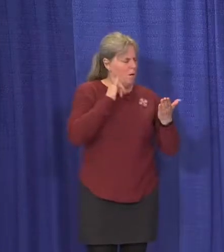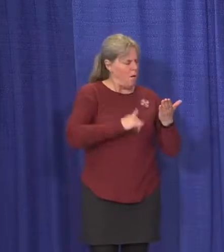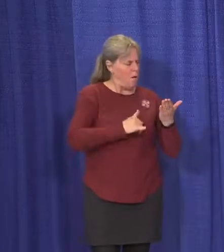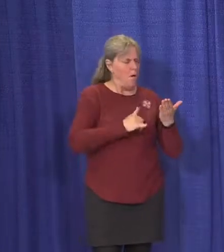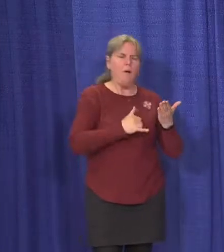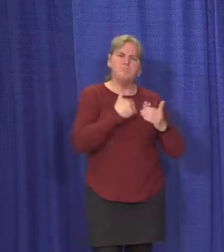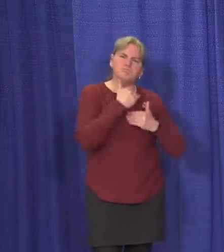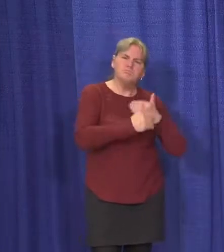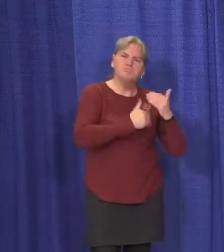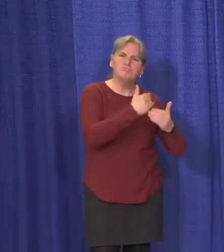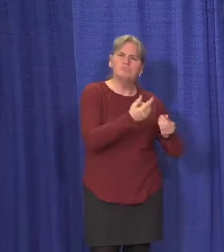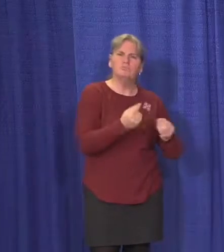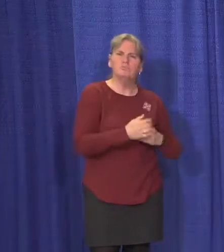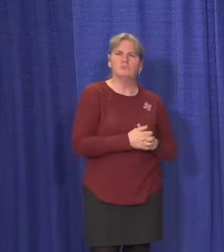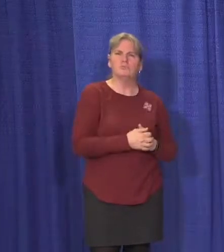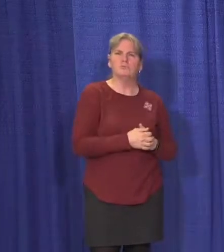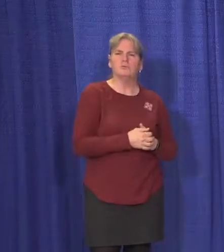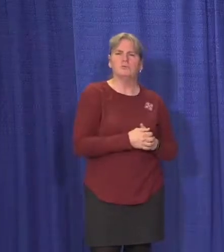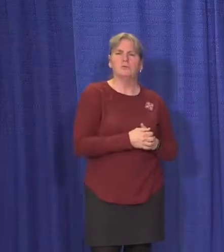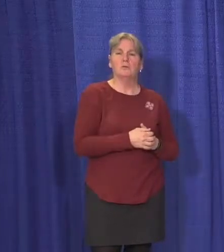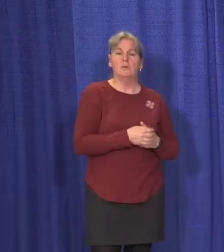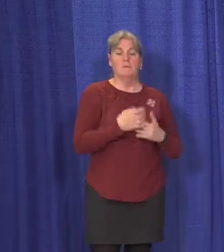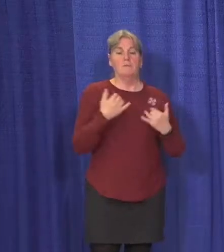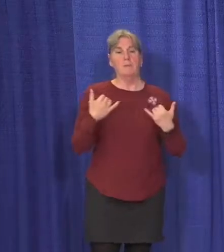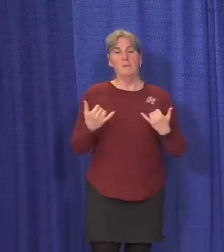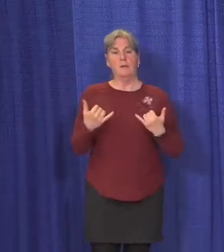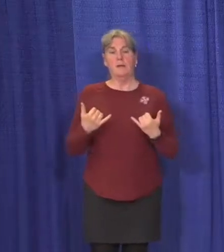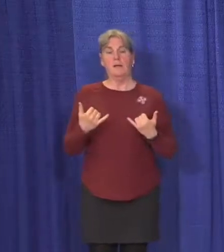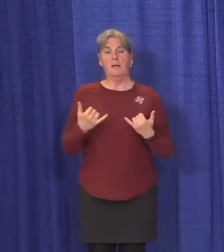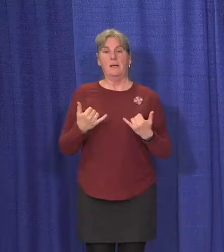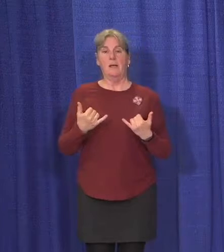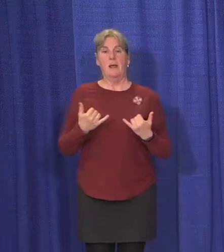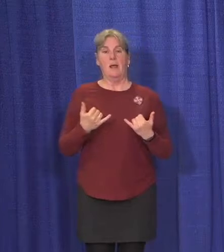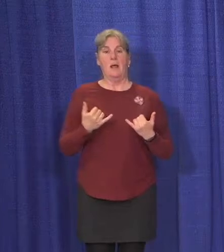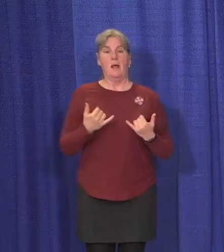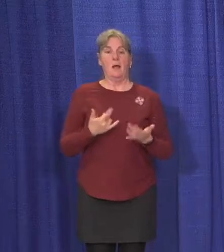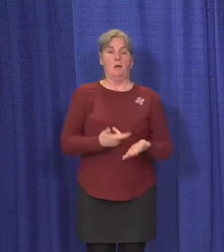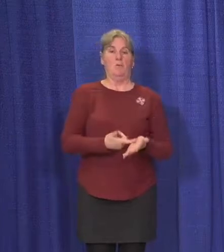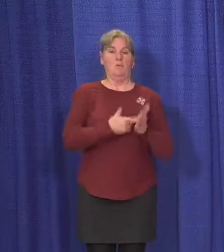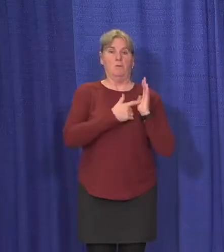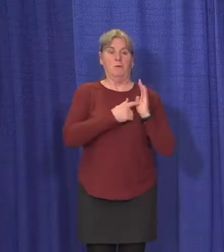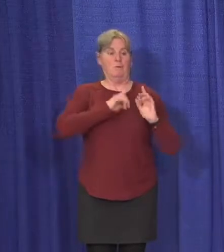documentation is provided can be a good way to go forward but